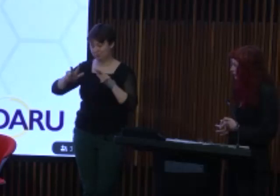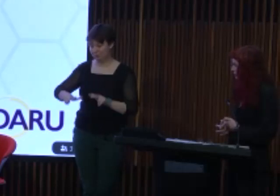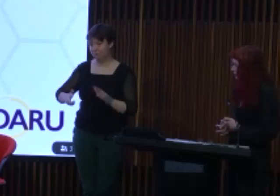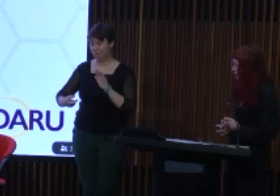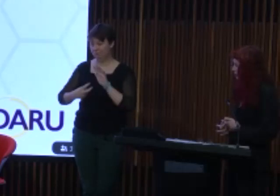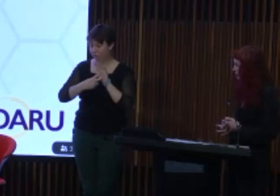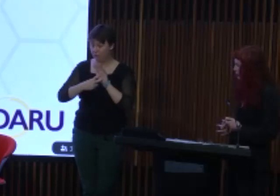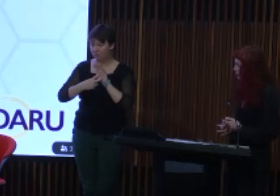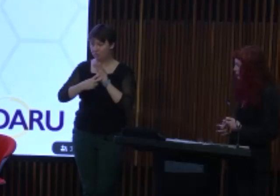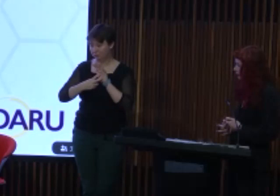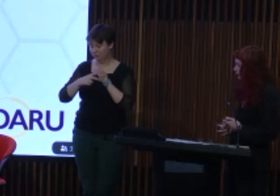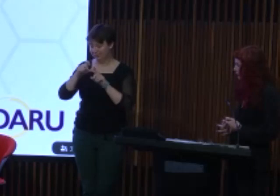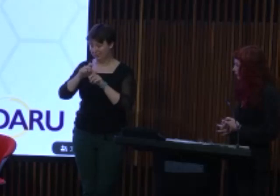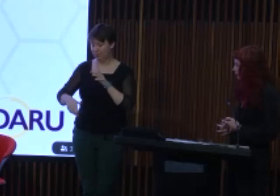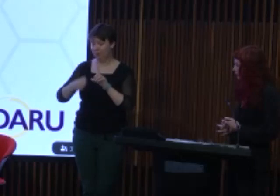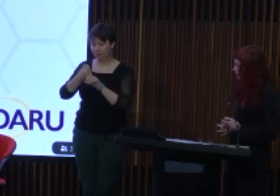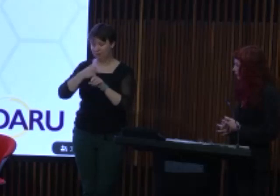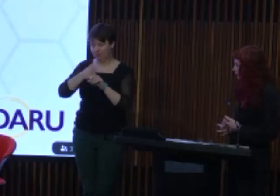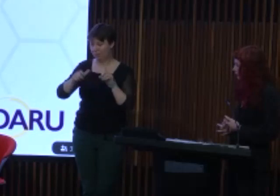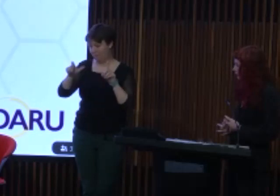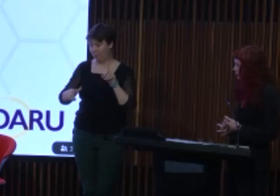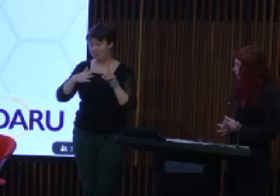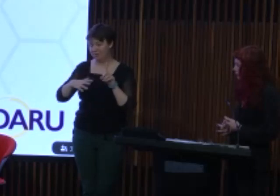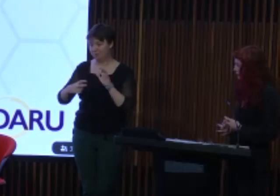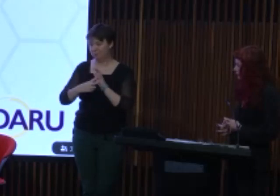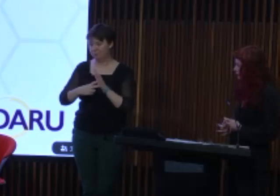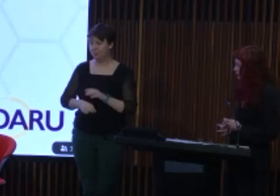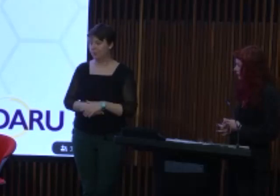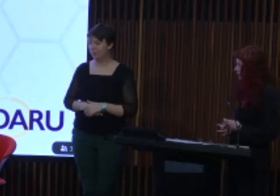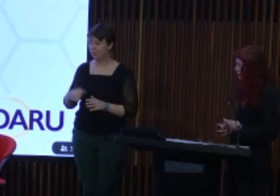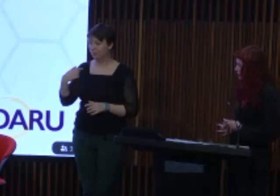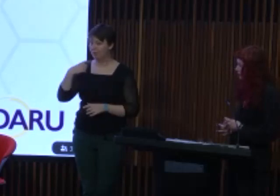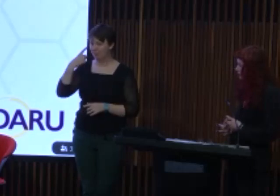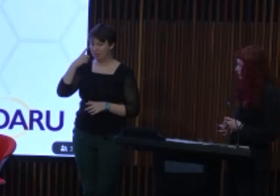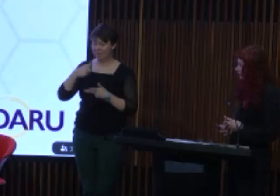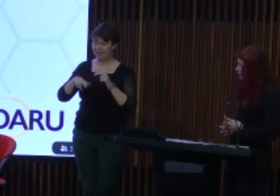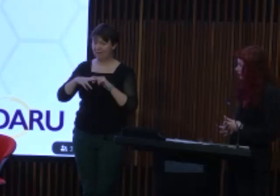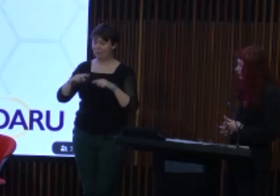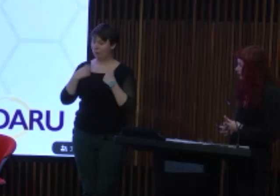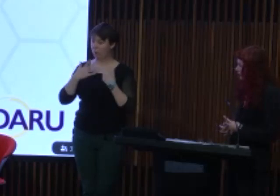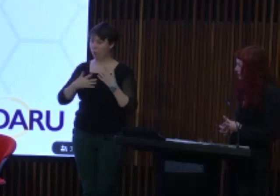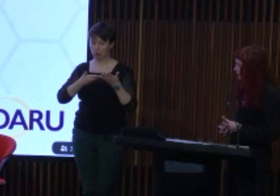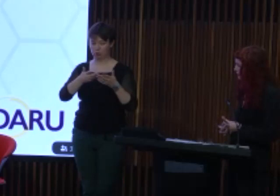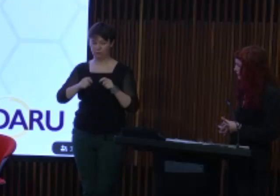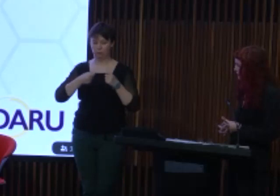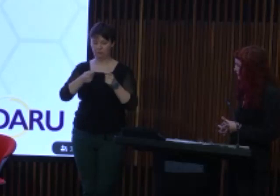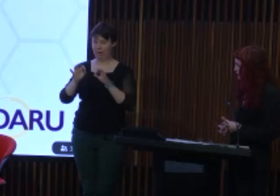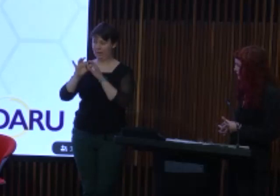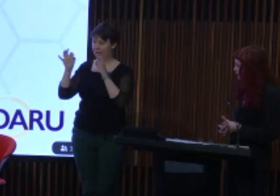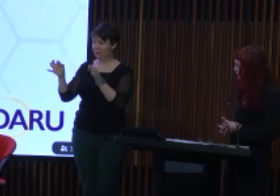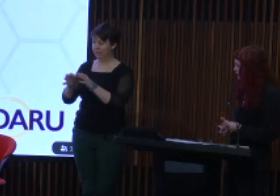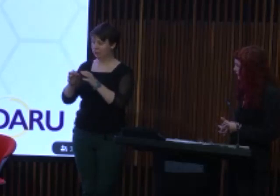excuse me, I think if we want agencies and service providers to be educated on who we